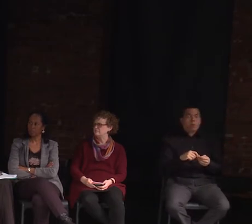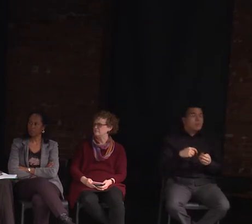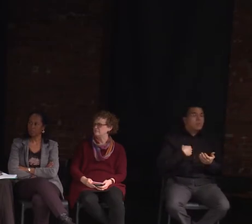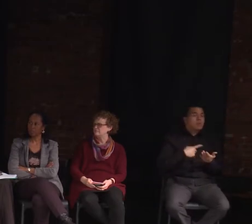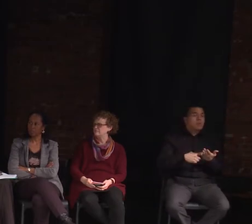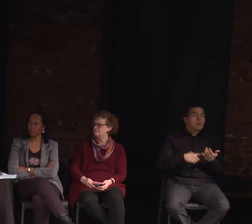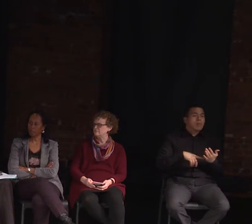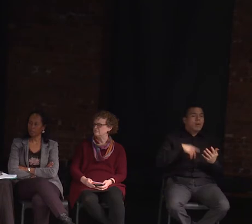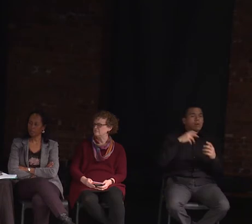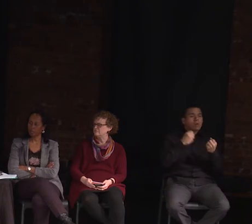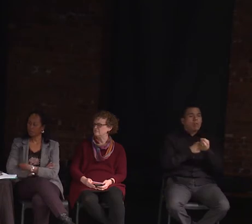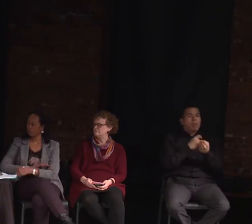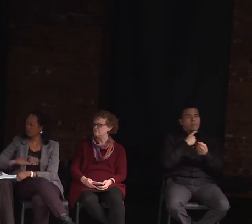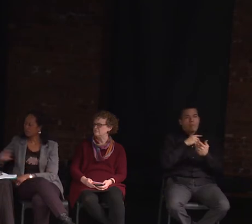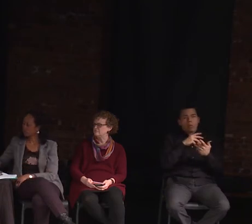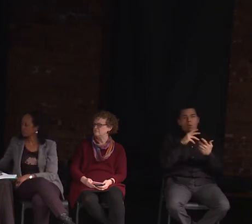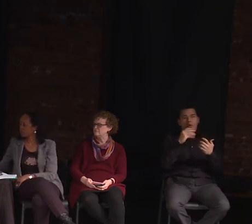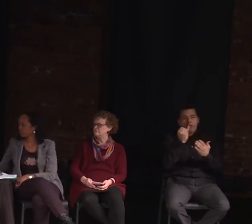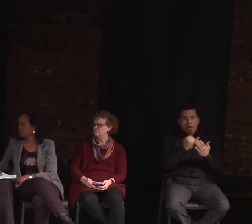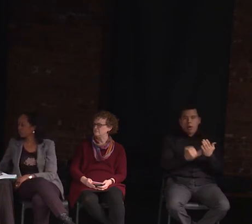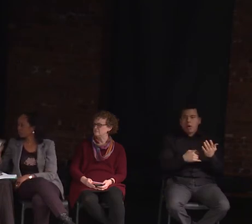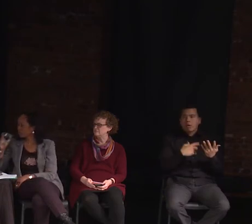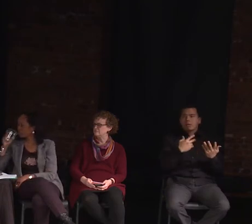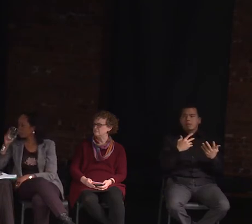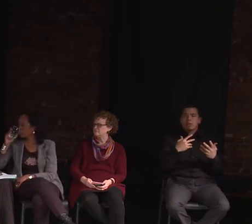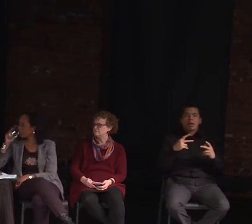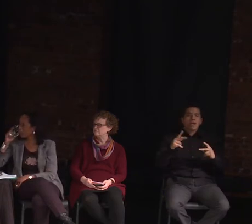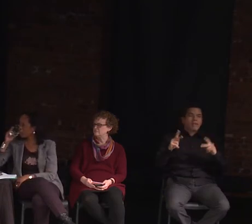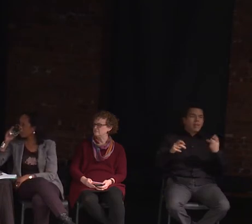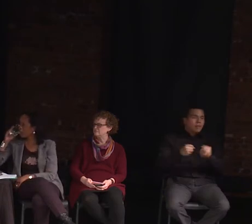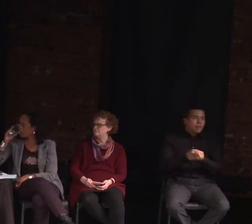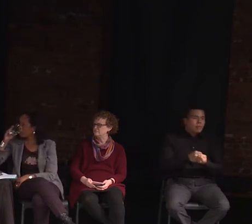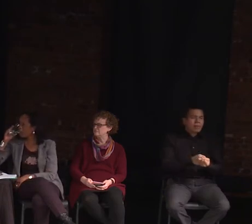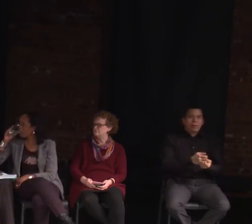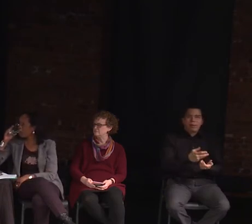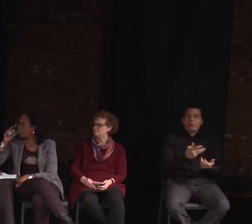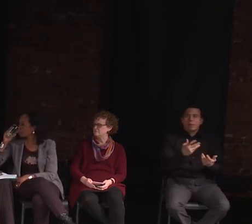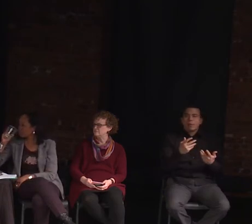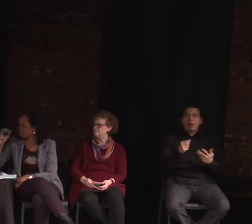and public support are structures, and when we consider the extent to which they've been